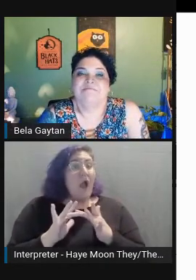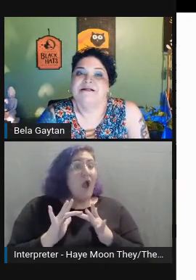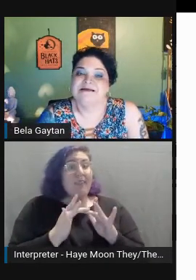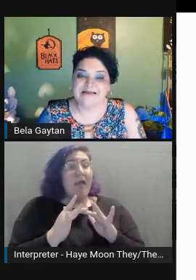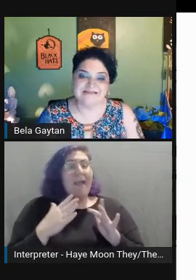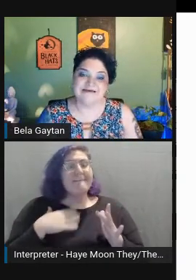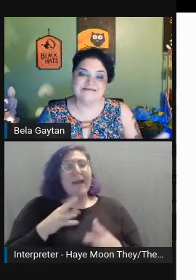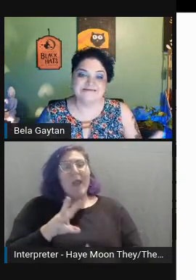belagaytan.com.